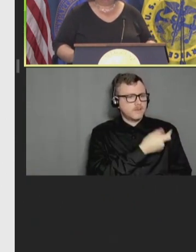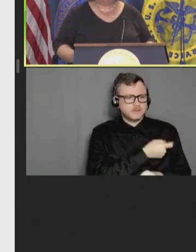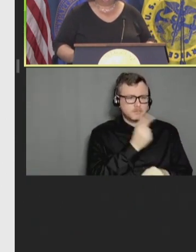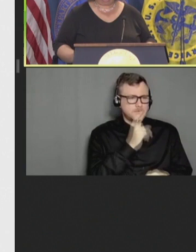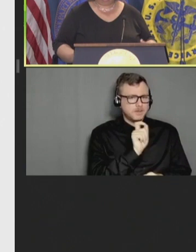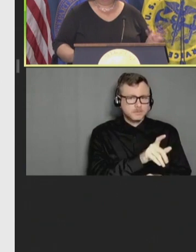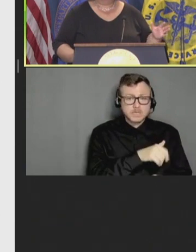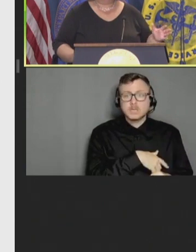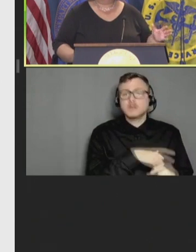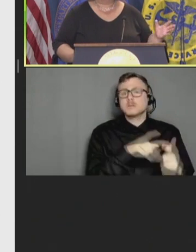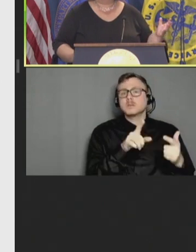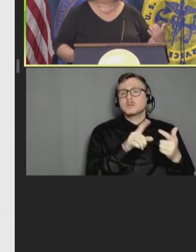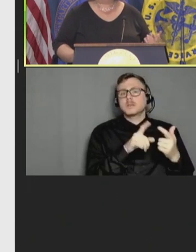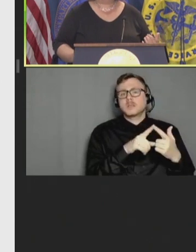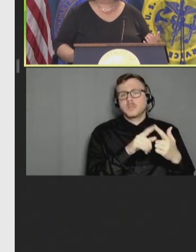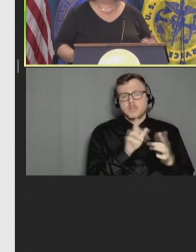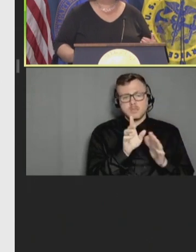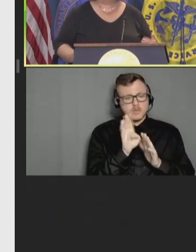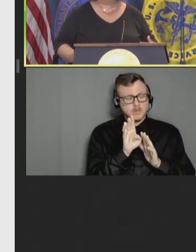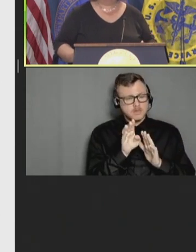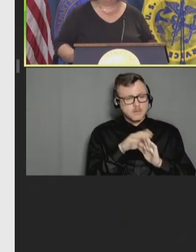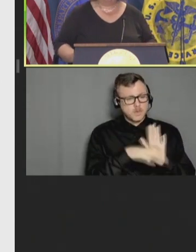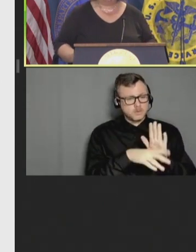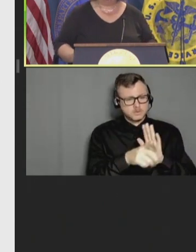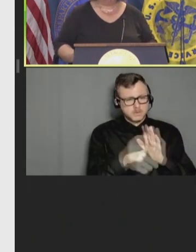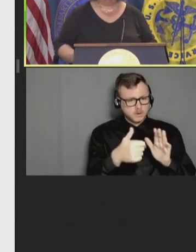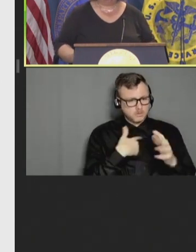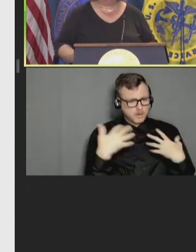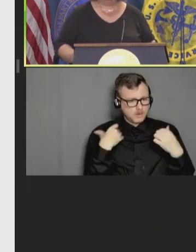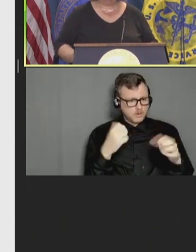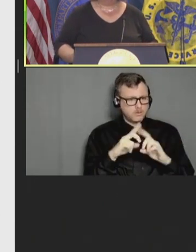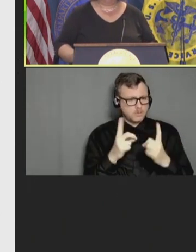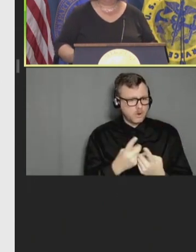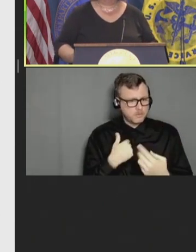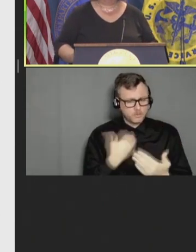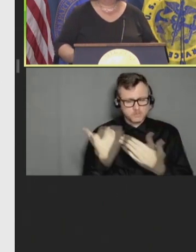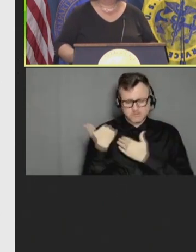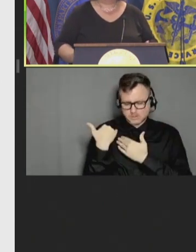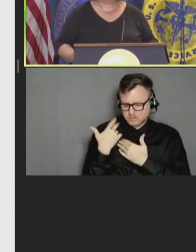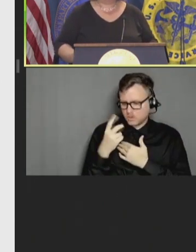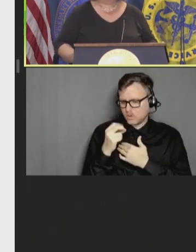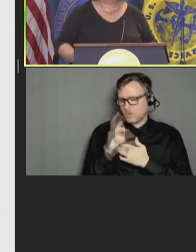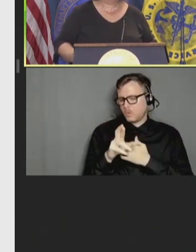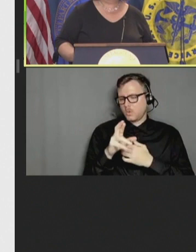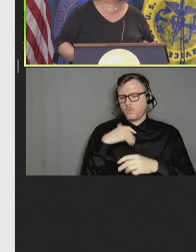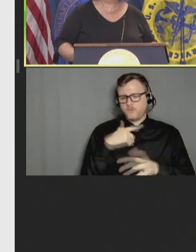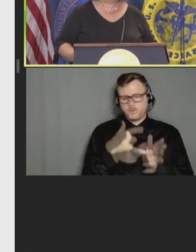would take away from the health department any responsibility or even requirement in involving